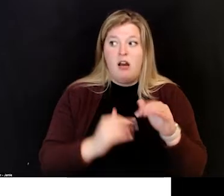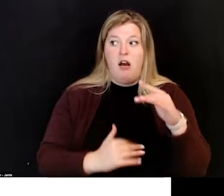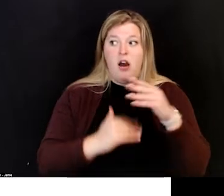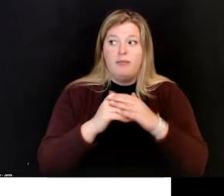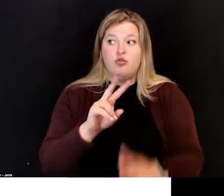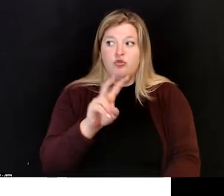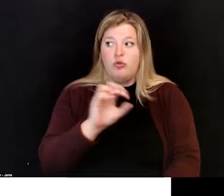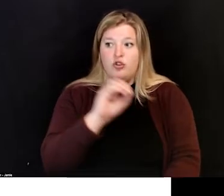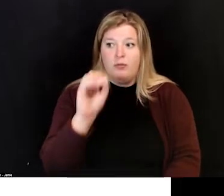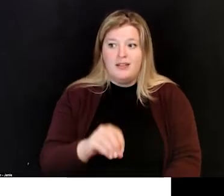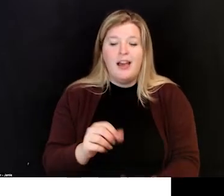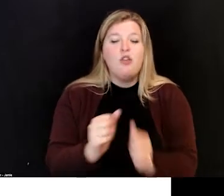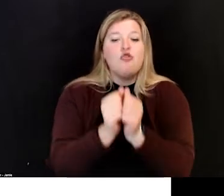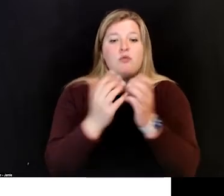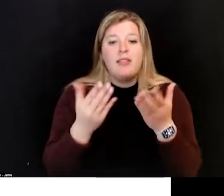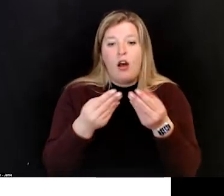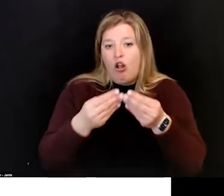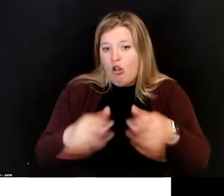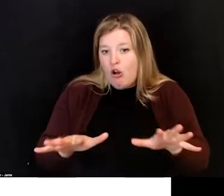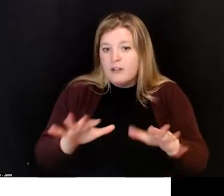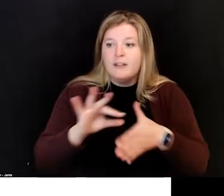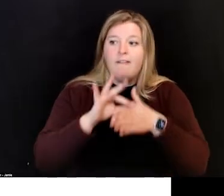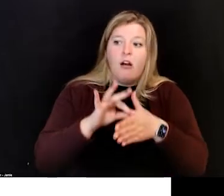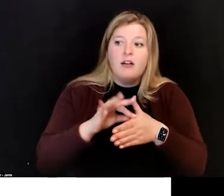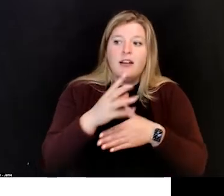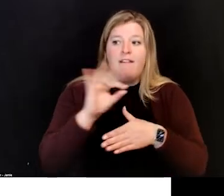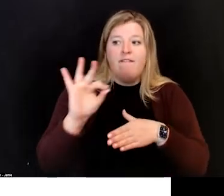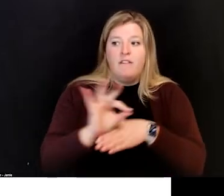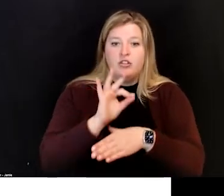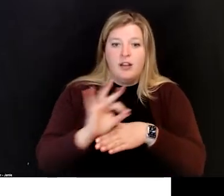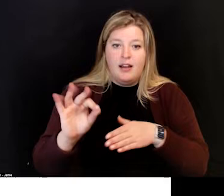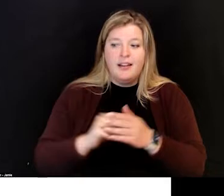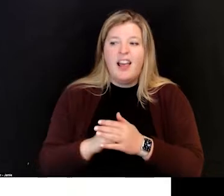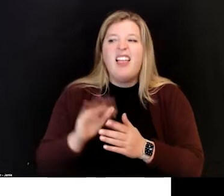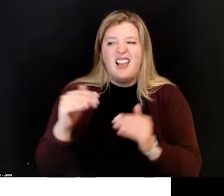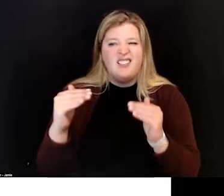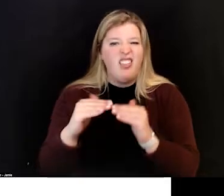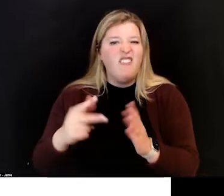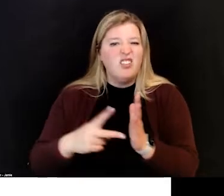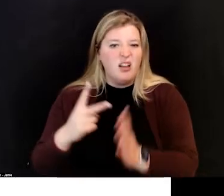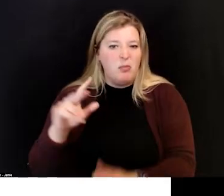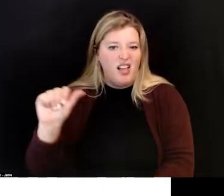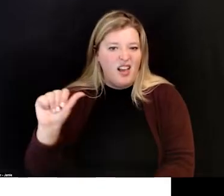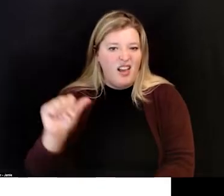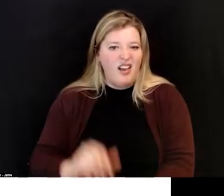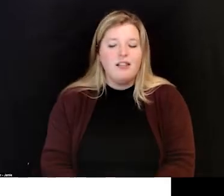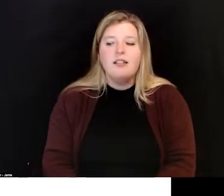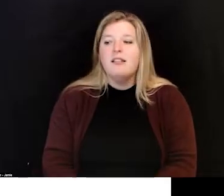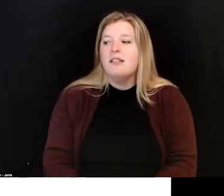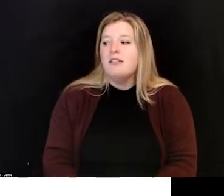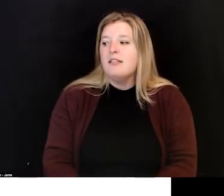without the loss of content or functionality." It's a level AA requirement, and most laws and regulations